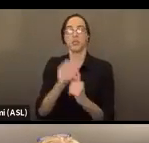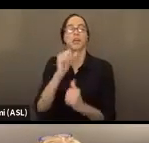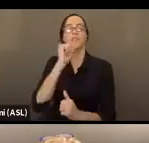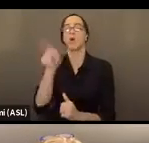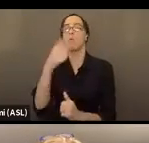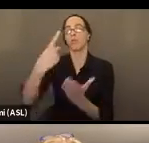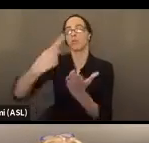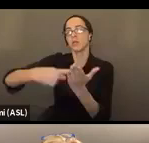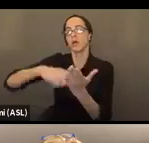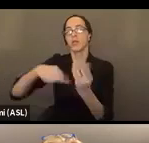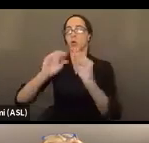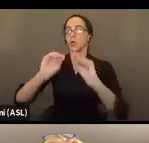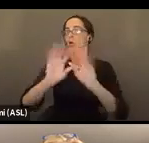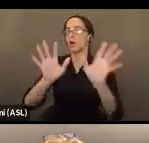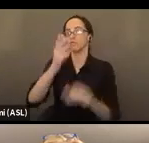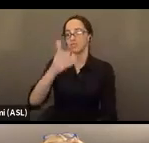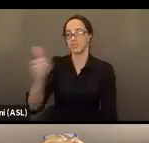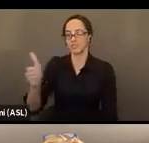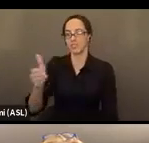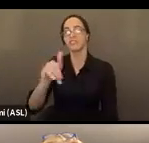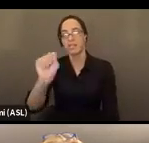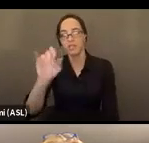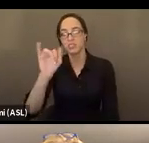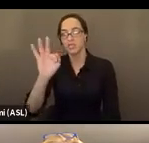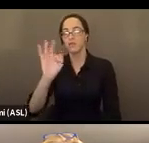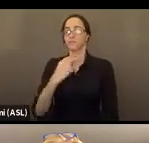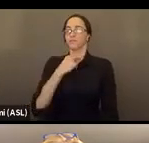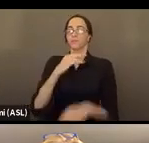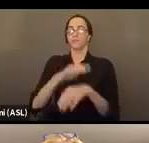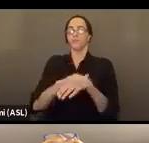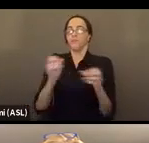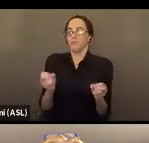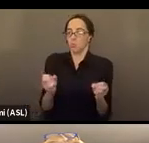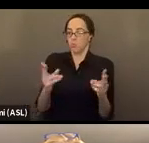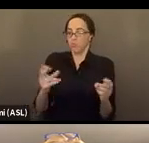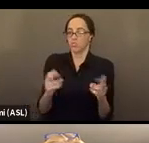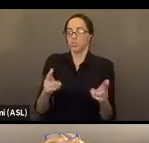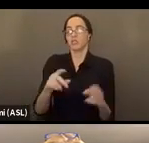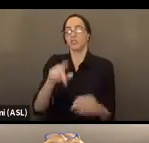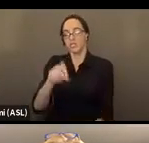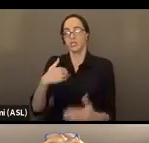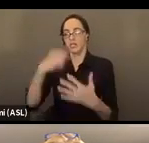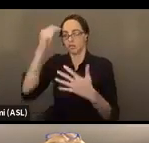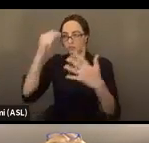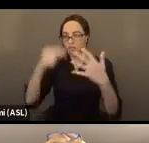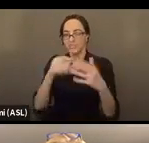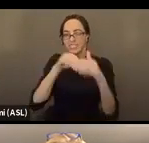to a wheelchair you need to have those types of things accessible to you but who you have